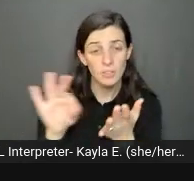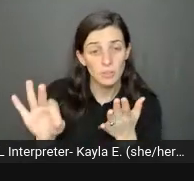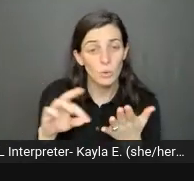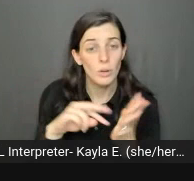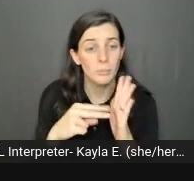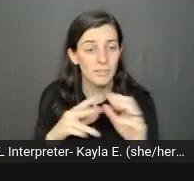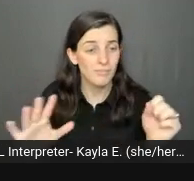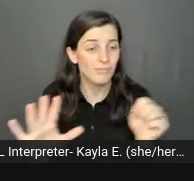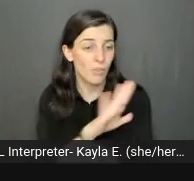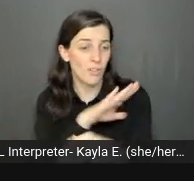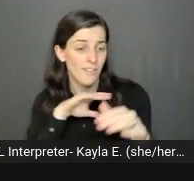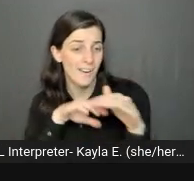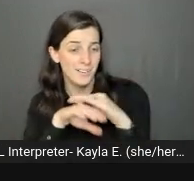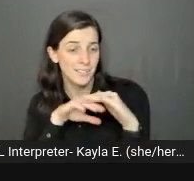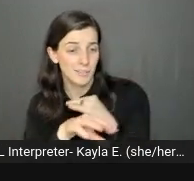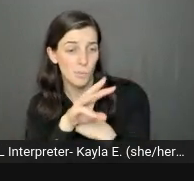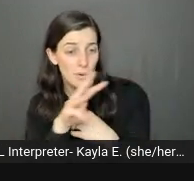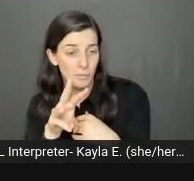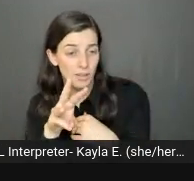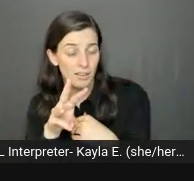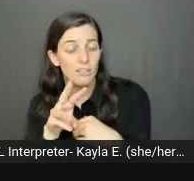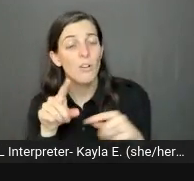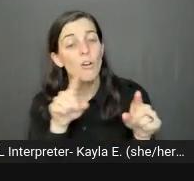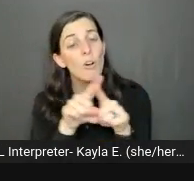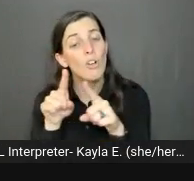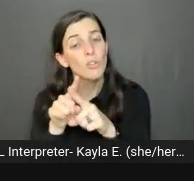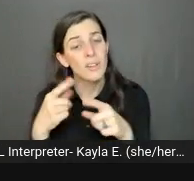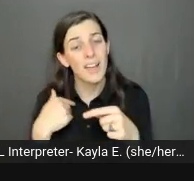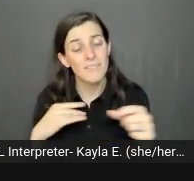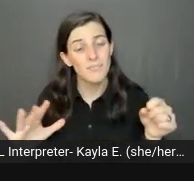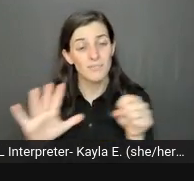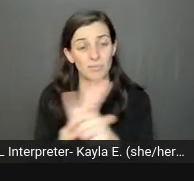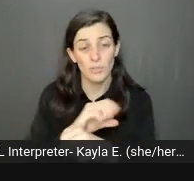Also, we can get this false sense of security by just making sure